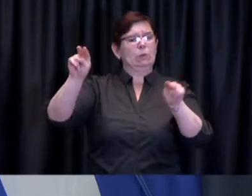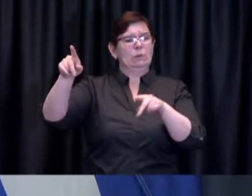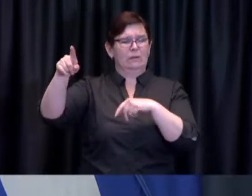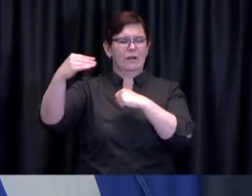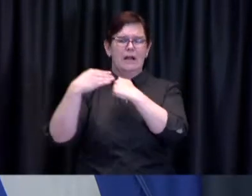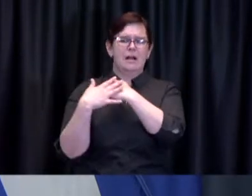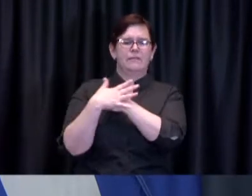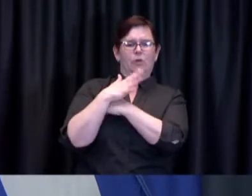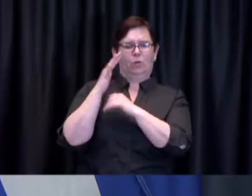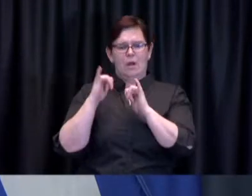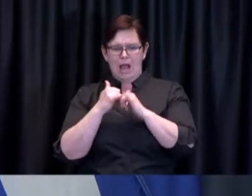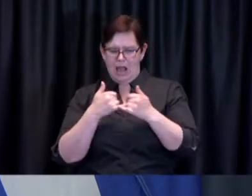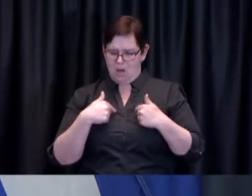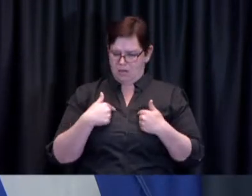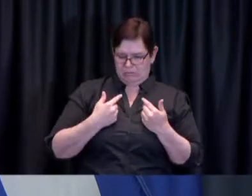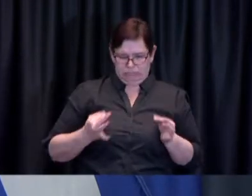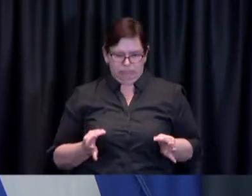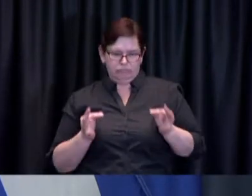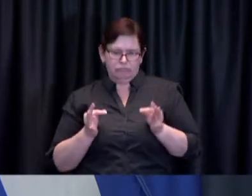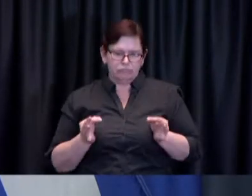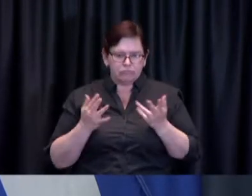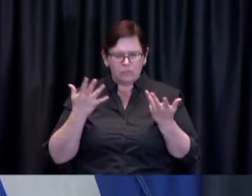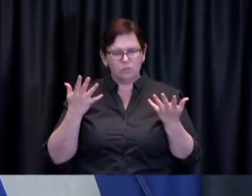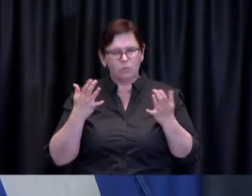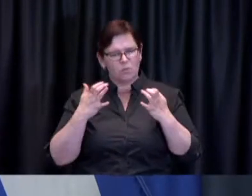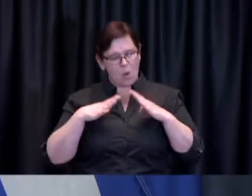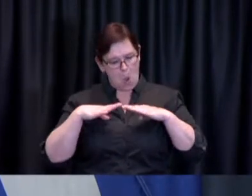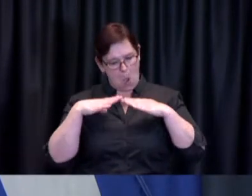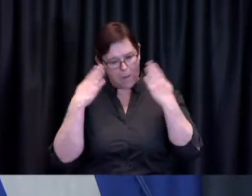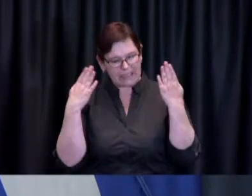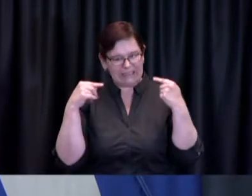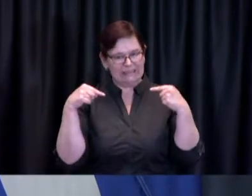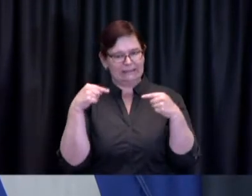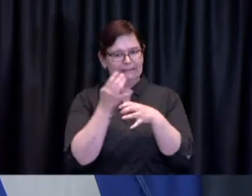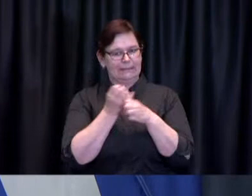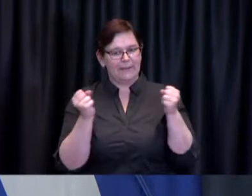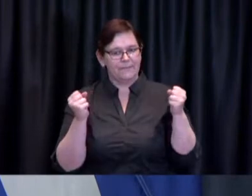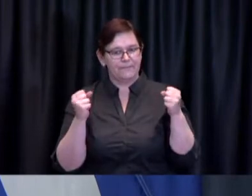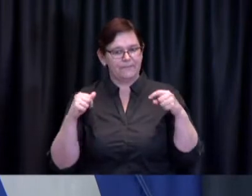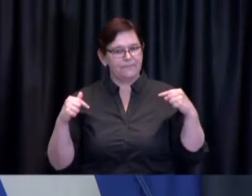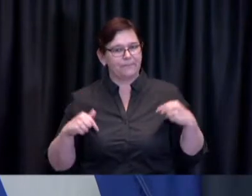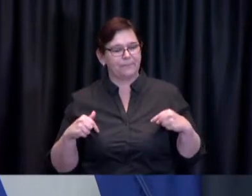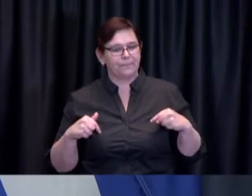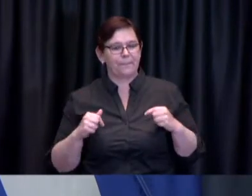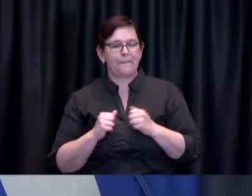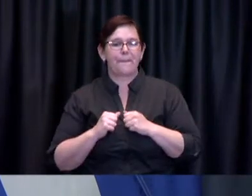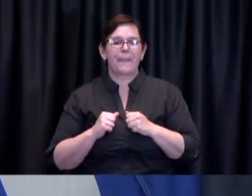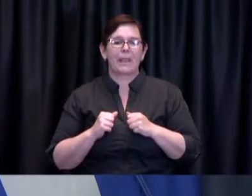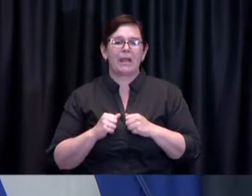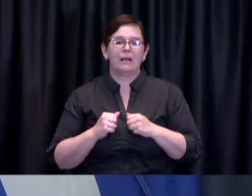safely and in a manner that actually keeps uh you know the COVID infections at a reasonable level